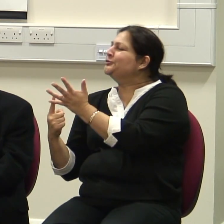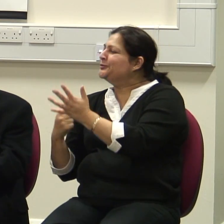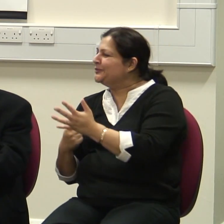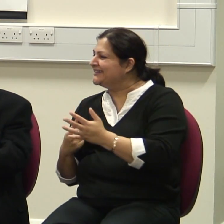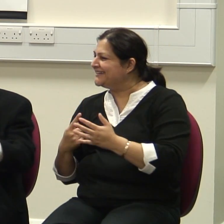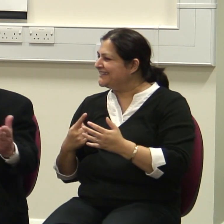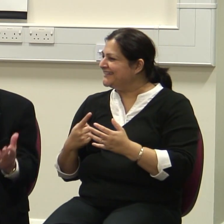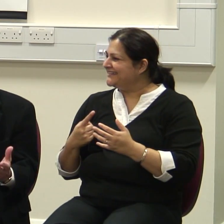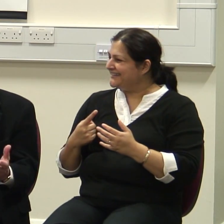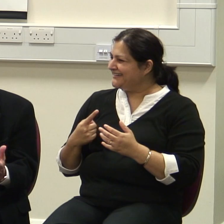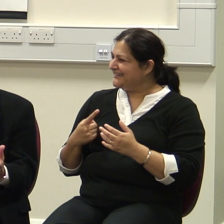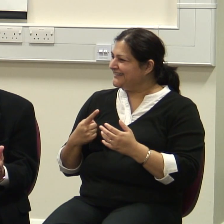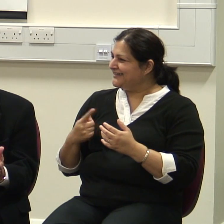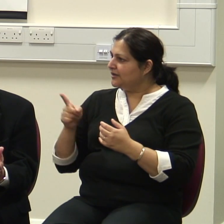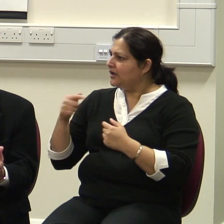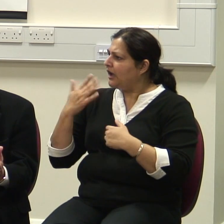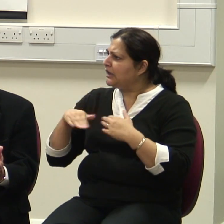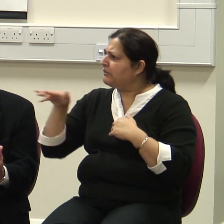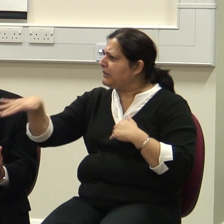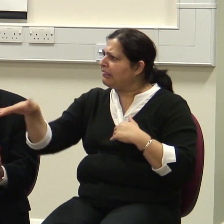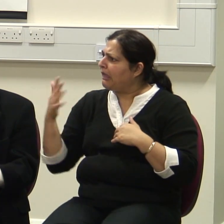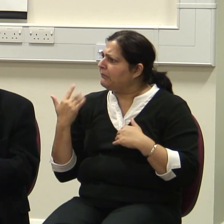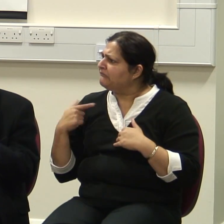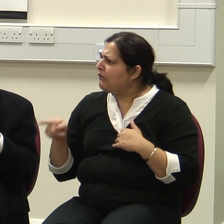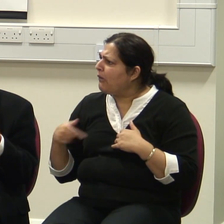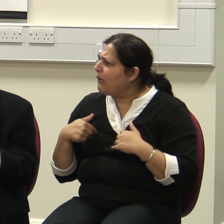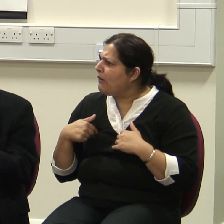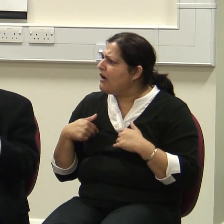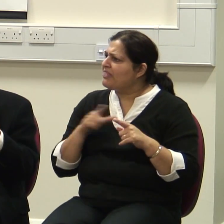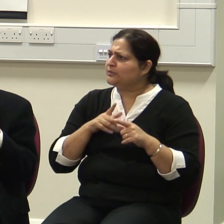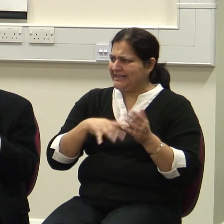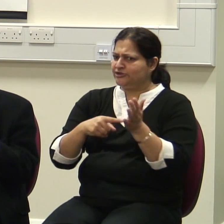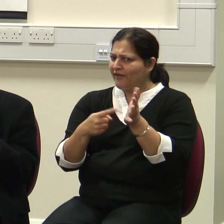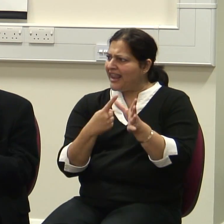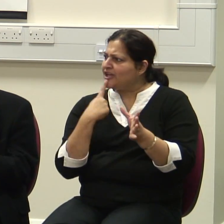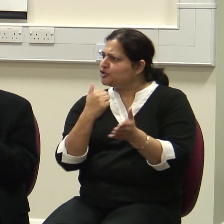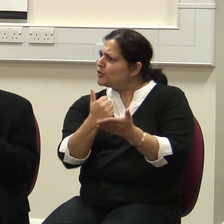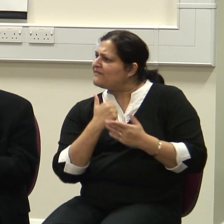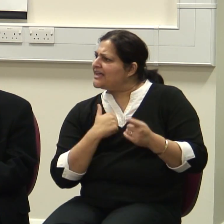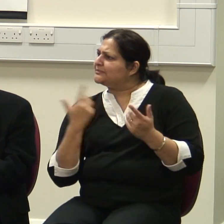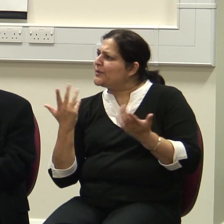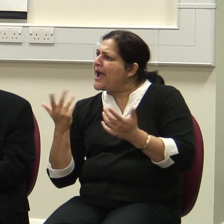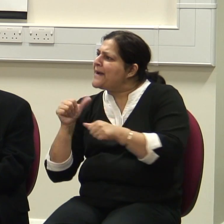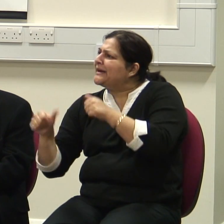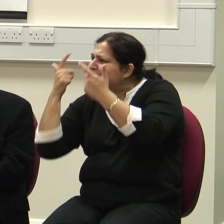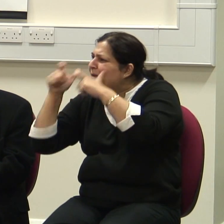depend on the opinion of a travel agent. This is you are pointing out to the problem of